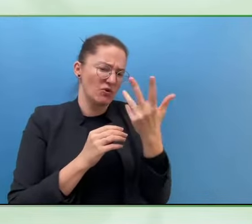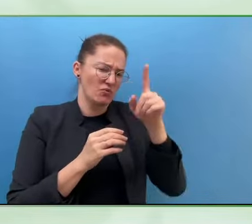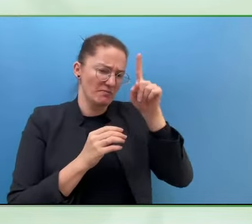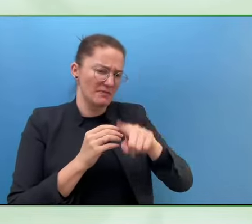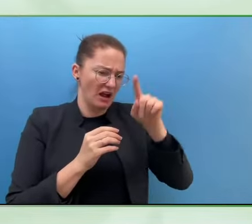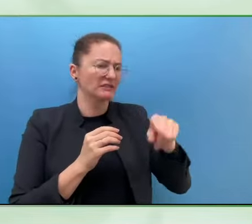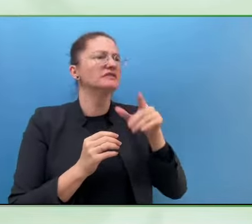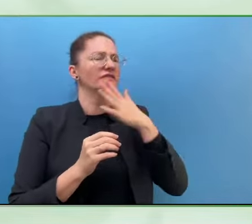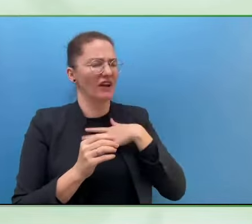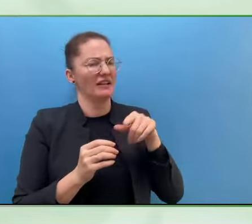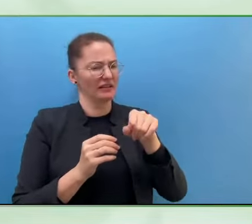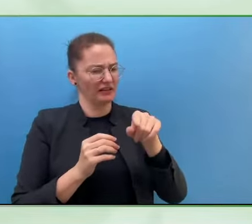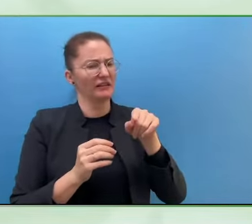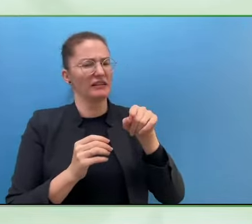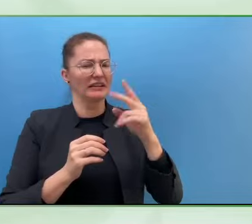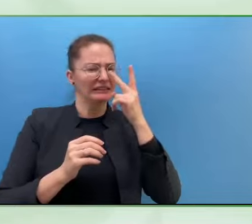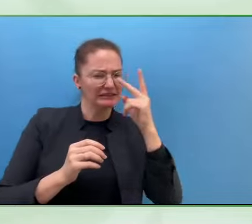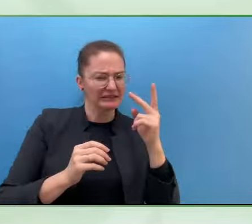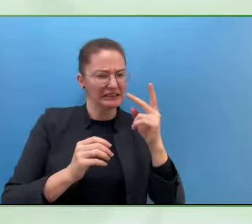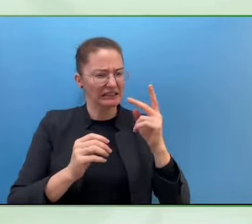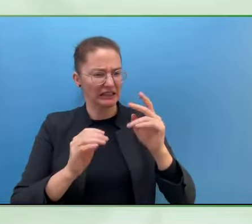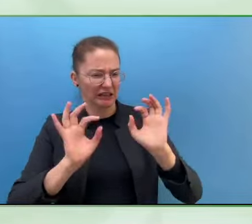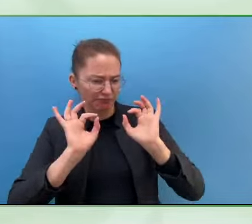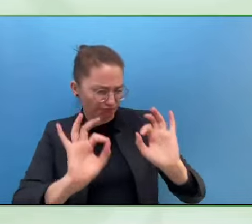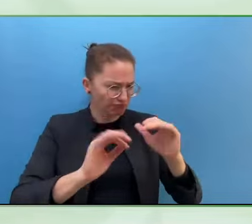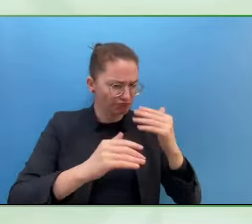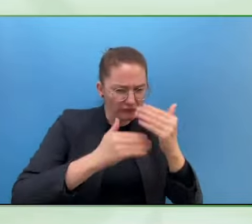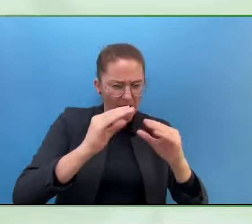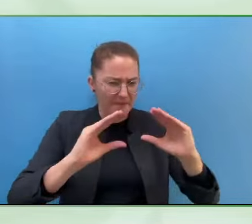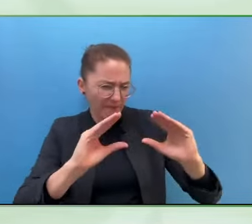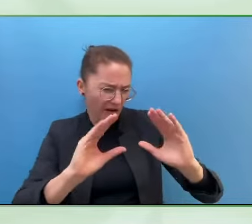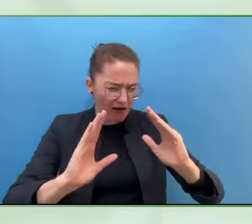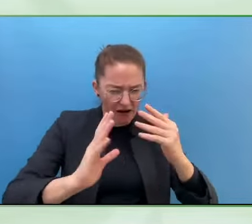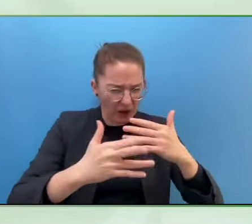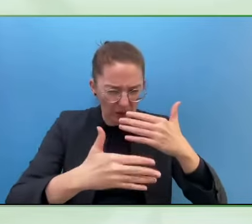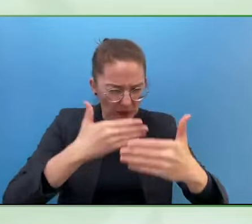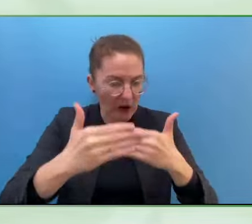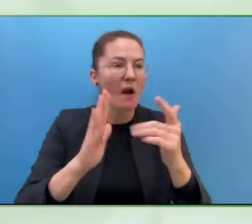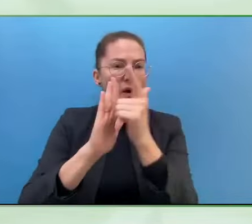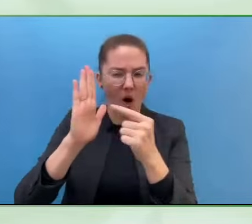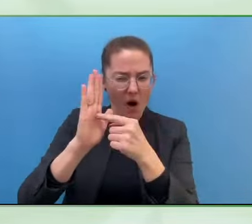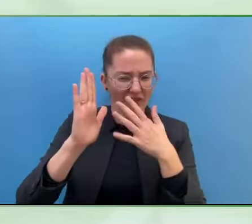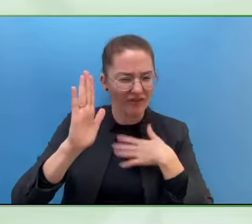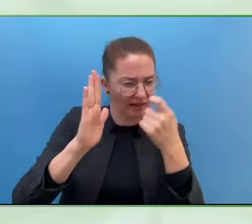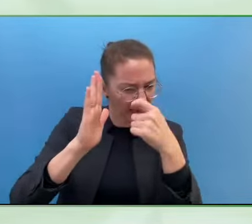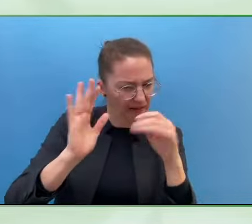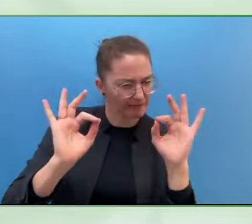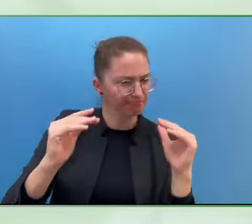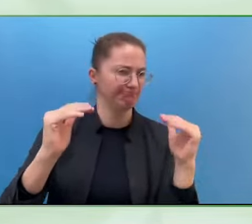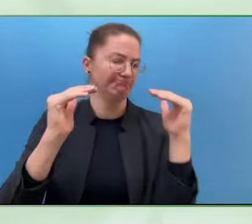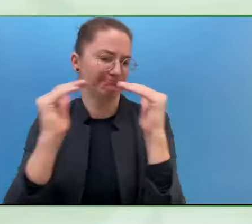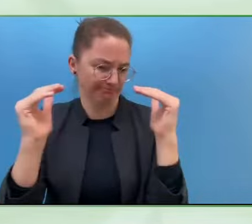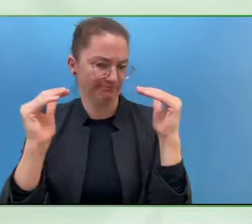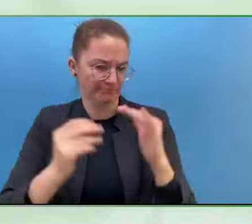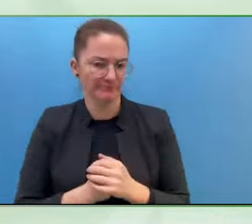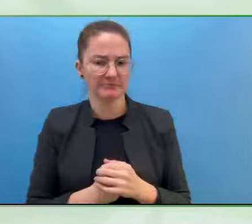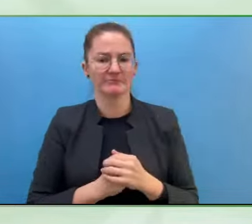develop. It is also a big chance when it comes to technology.